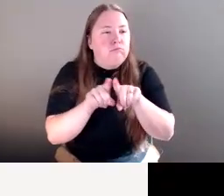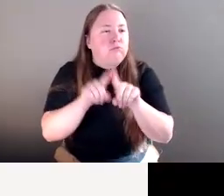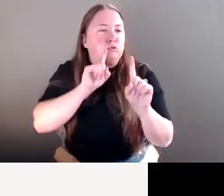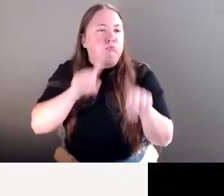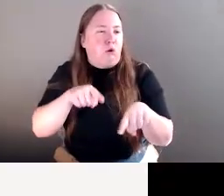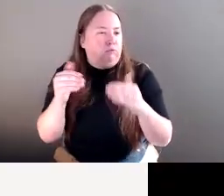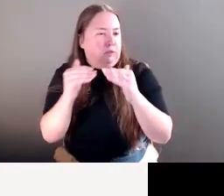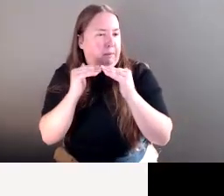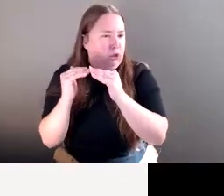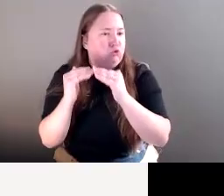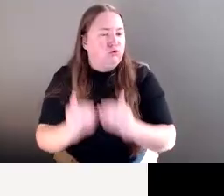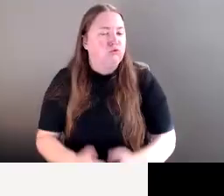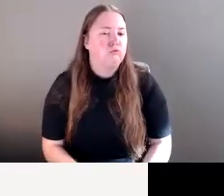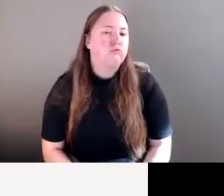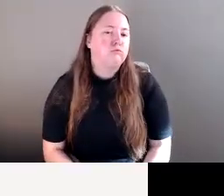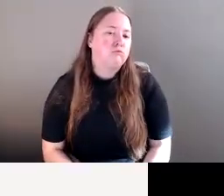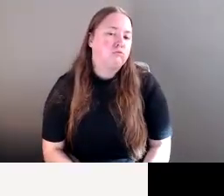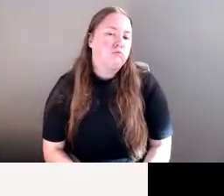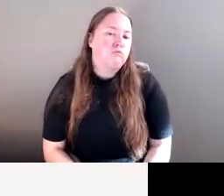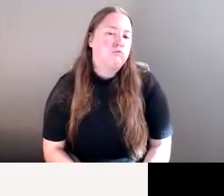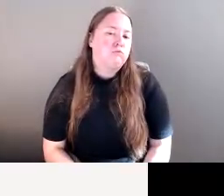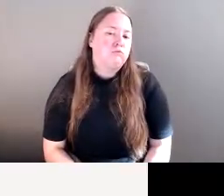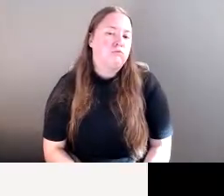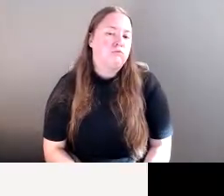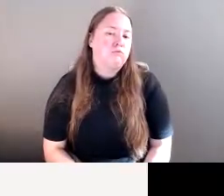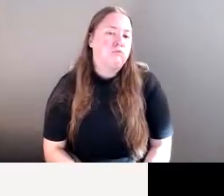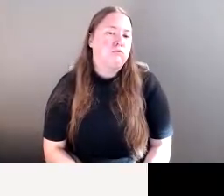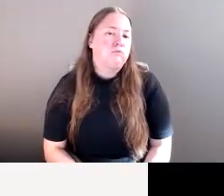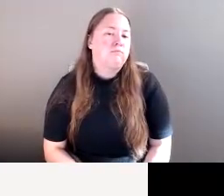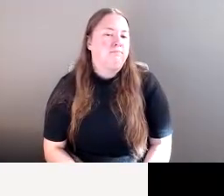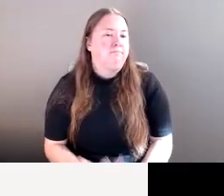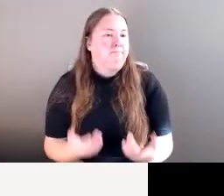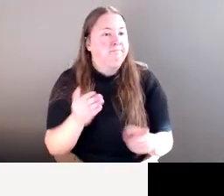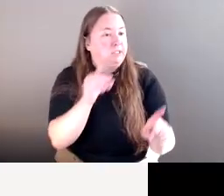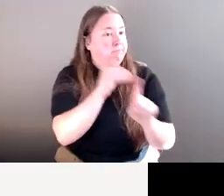You know, and so it reminds the students to come